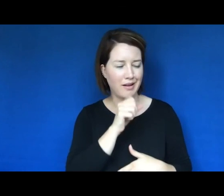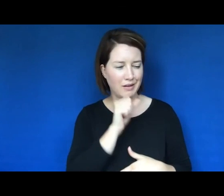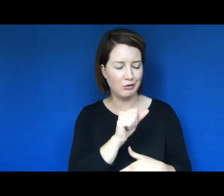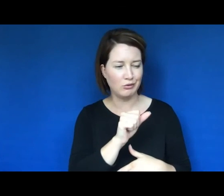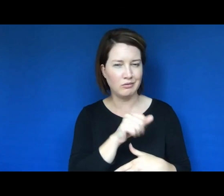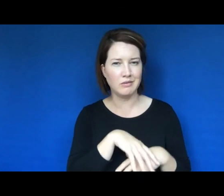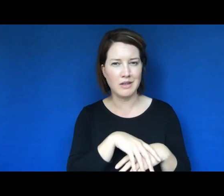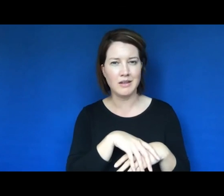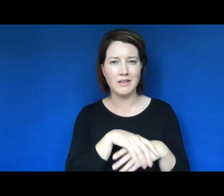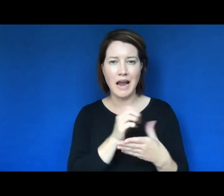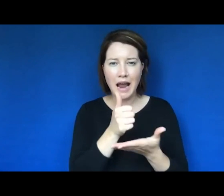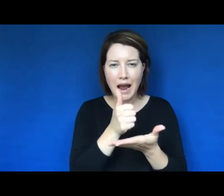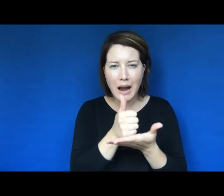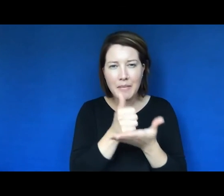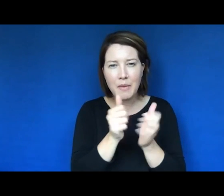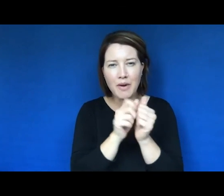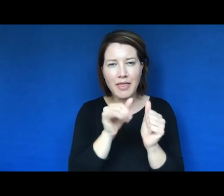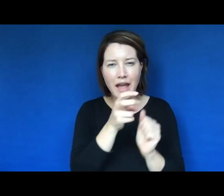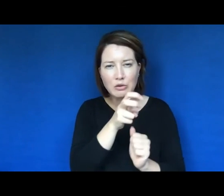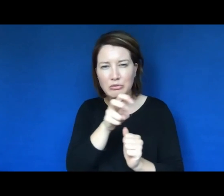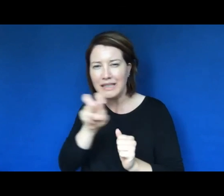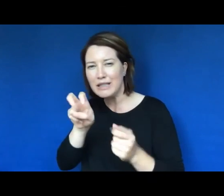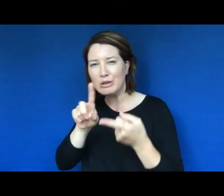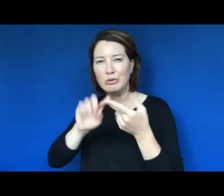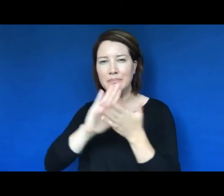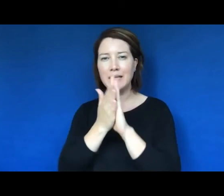that transition into adulthood.